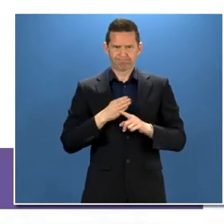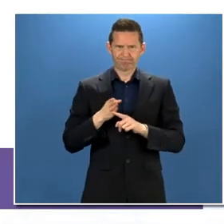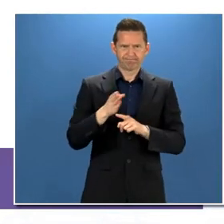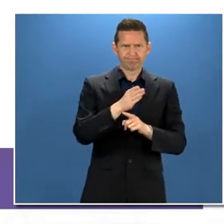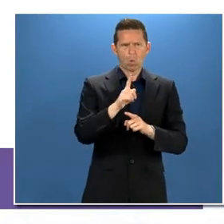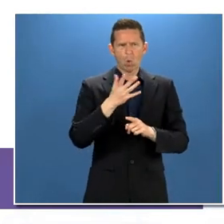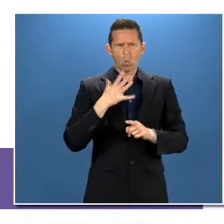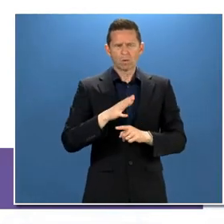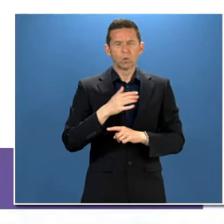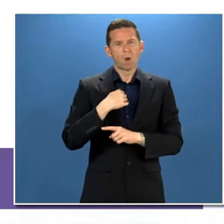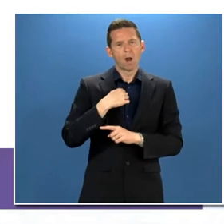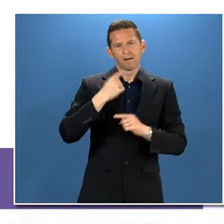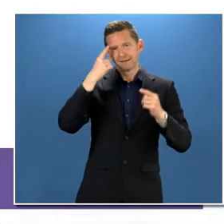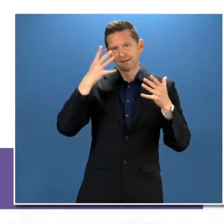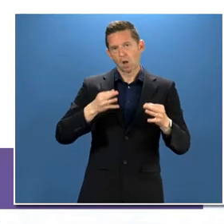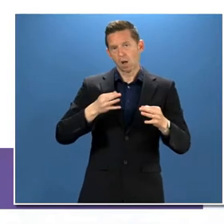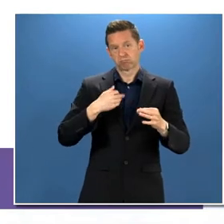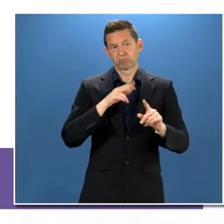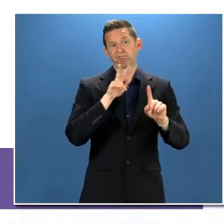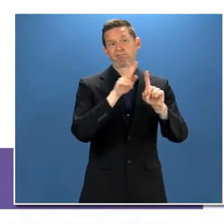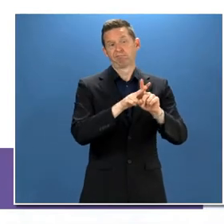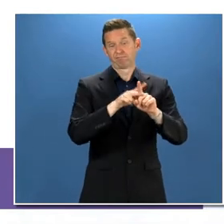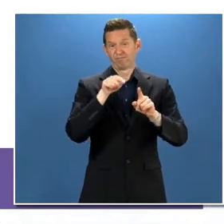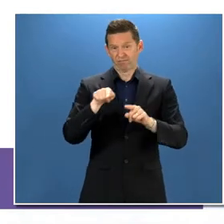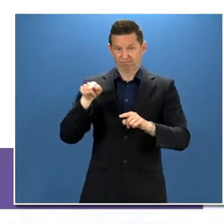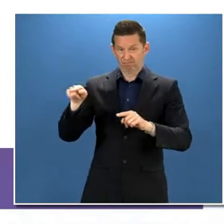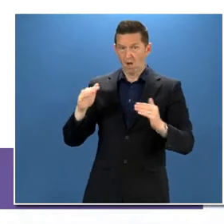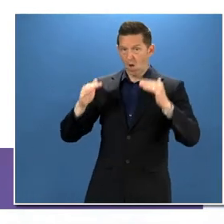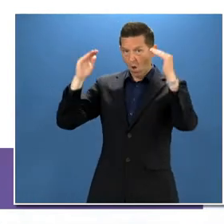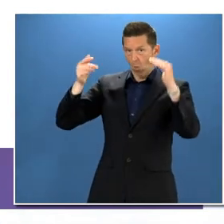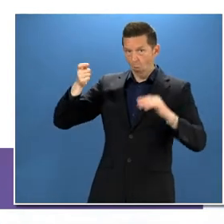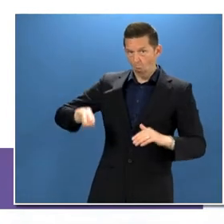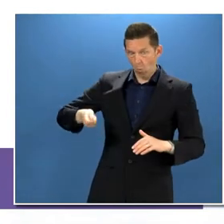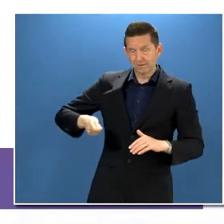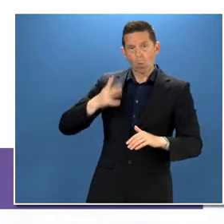applied to work at the High Court and when I was at the High Court a job that